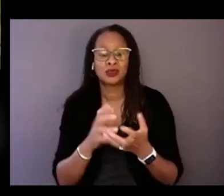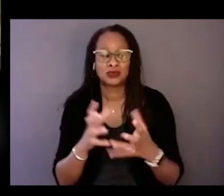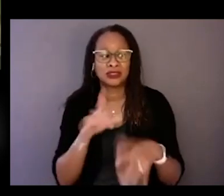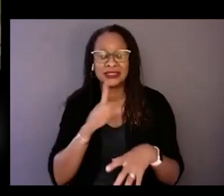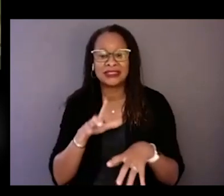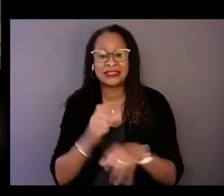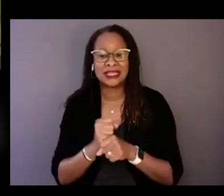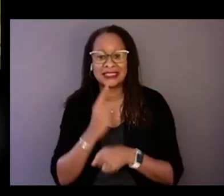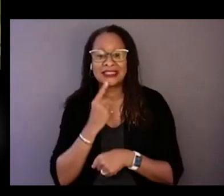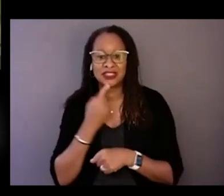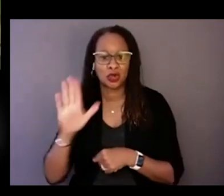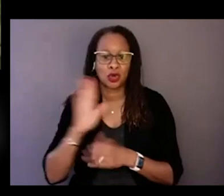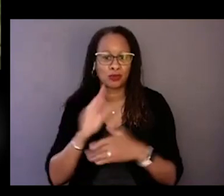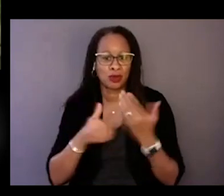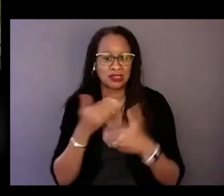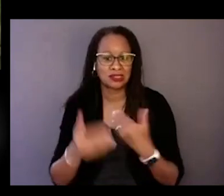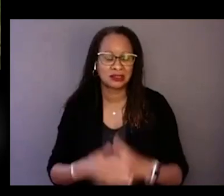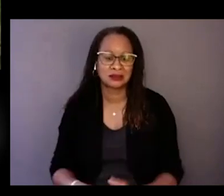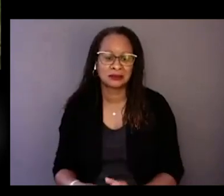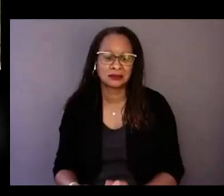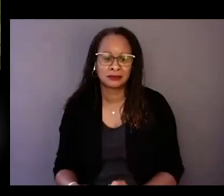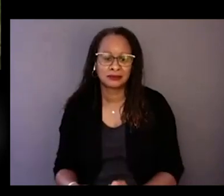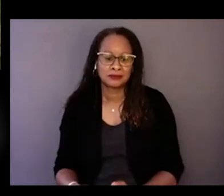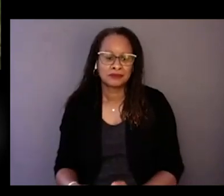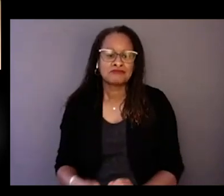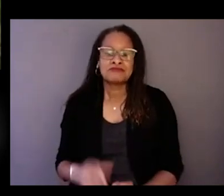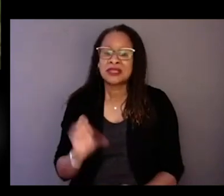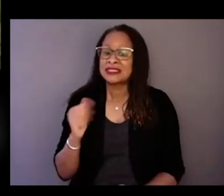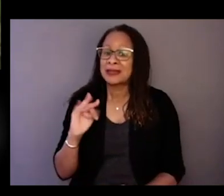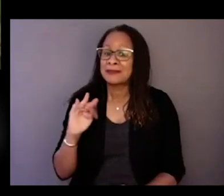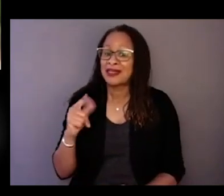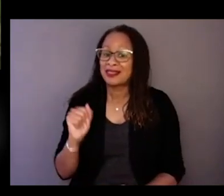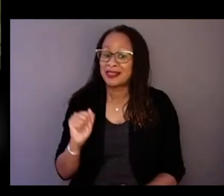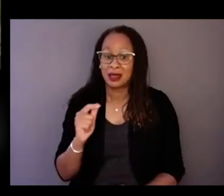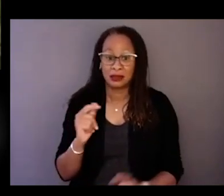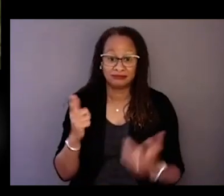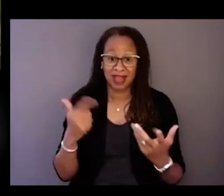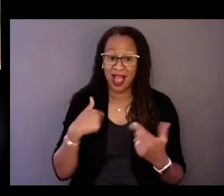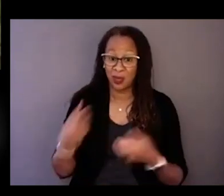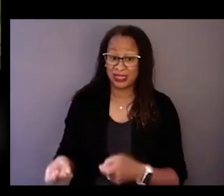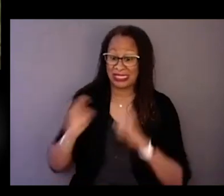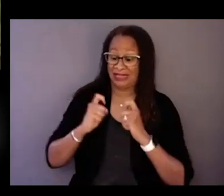I mean, so I was, I was gifted this story. They had already pitched it and had a whole document and done research